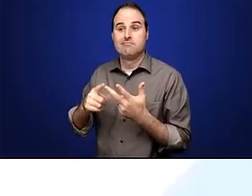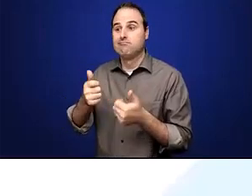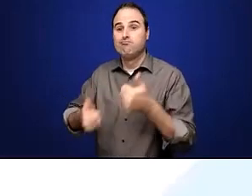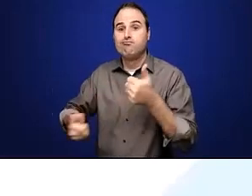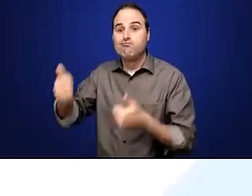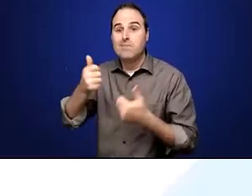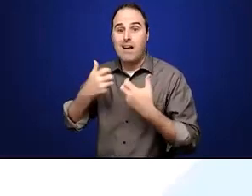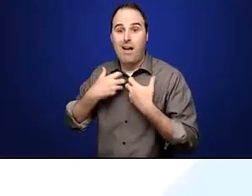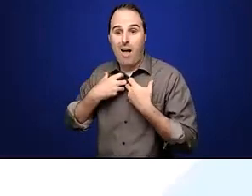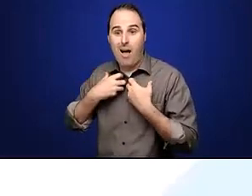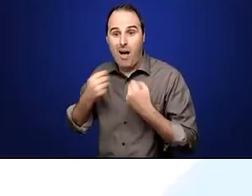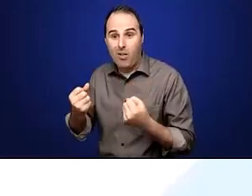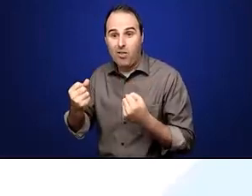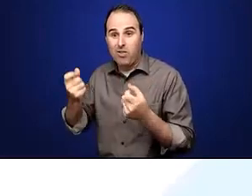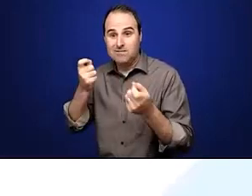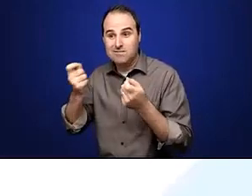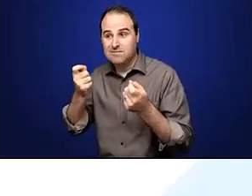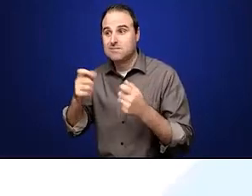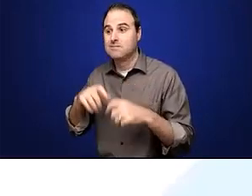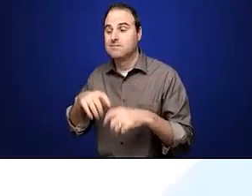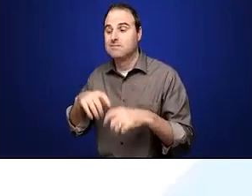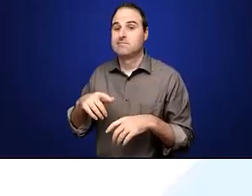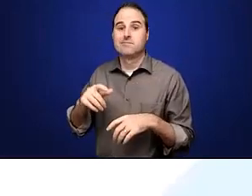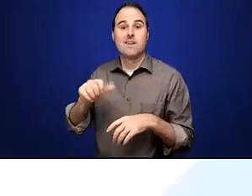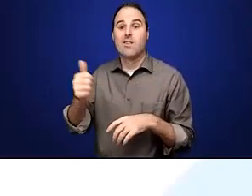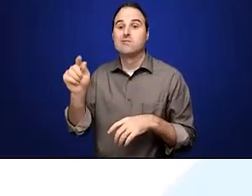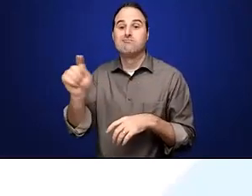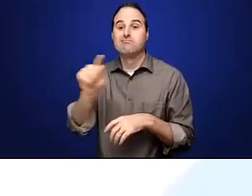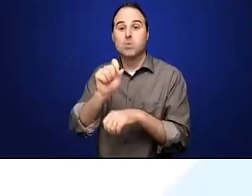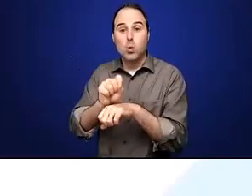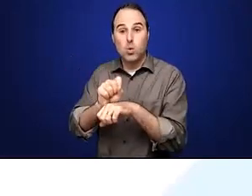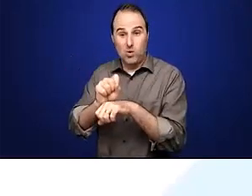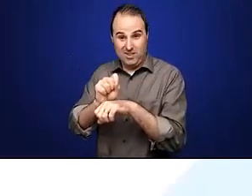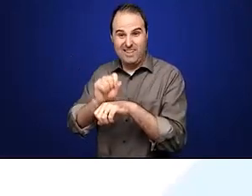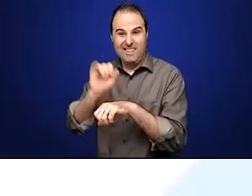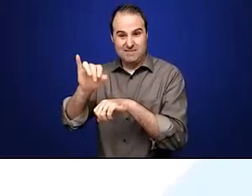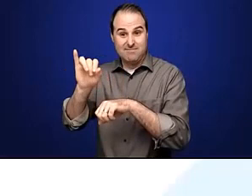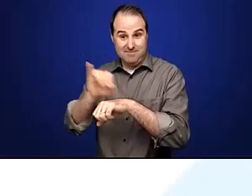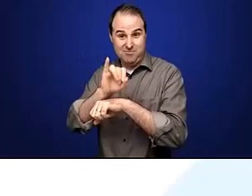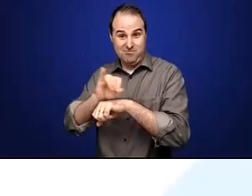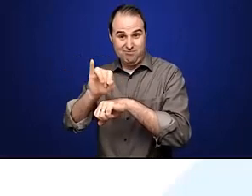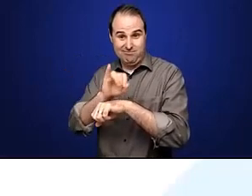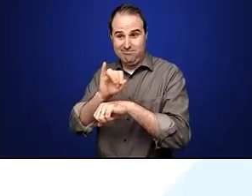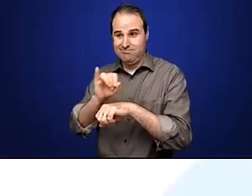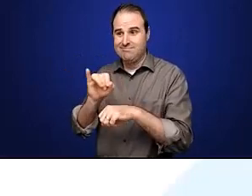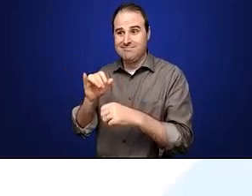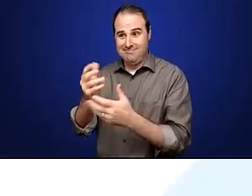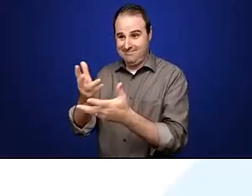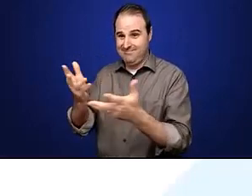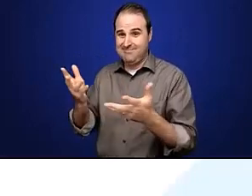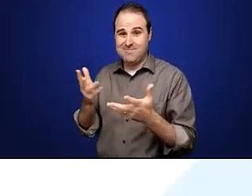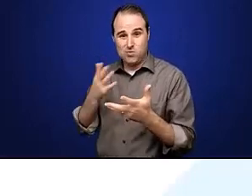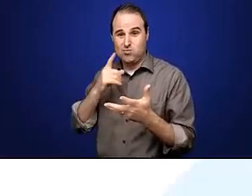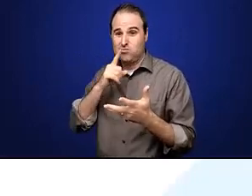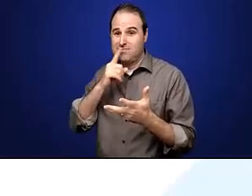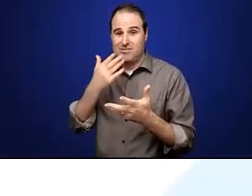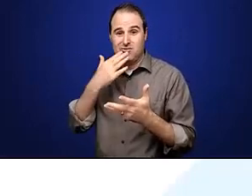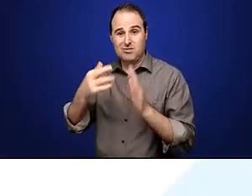Everyone was really well represented. And what we were really trying to discuss besides all the education is focusing on something